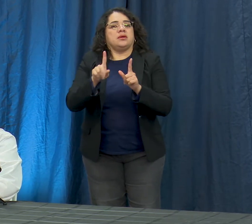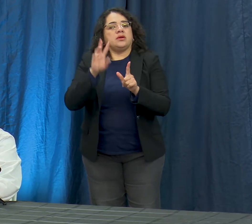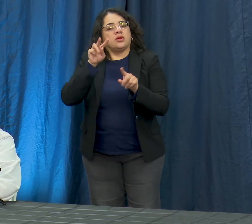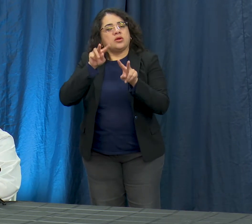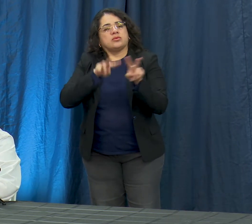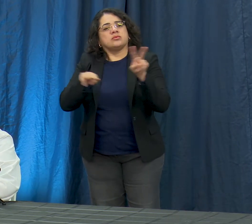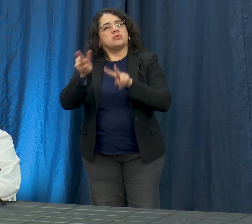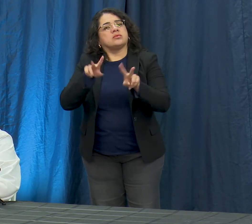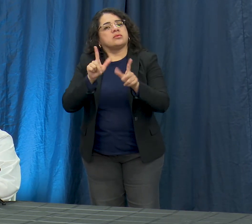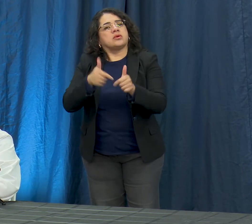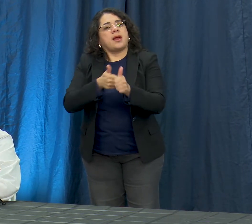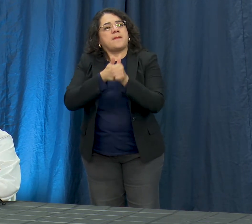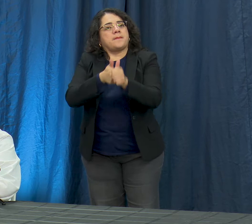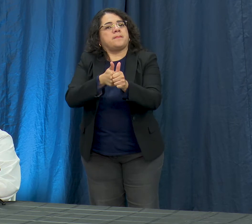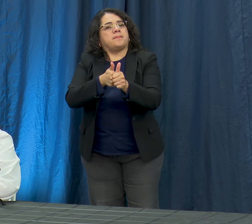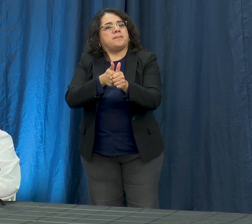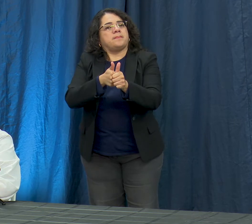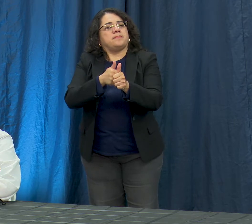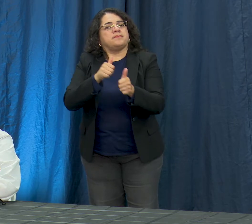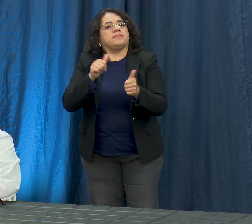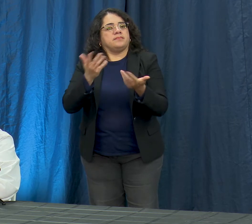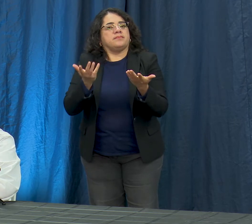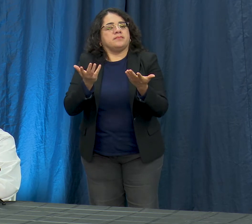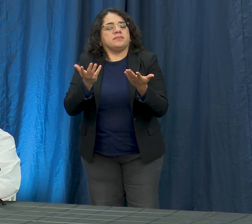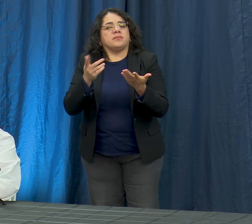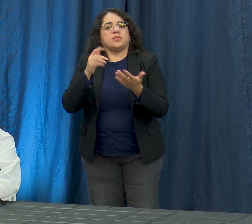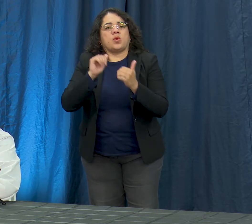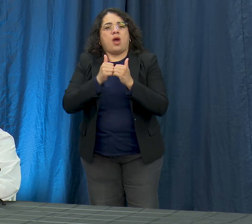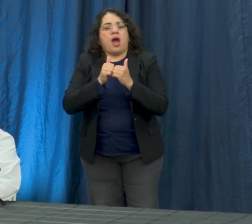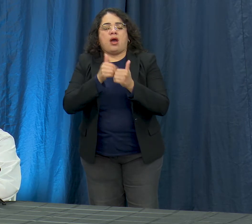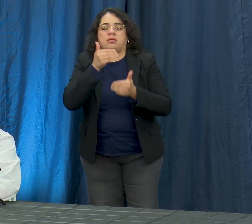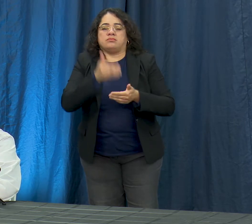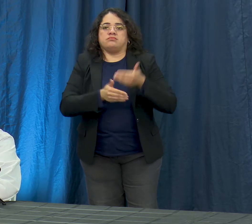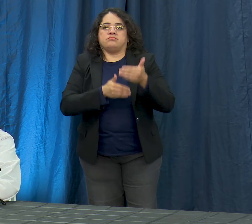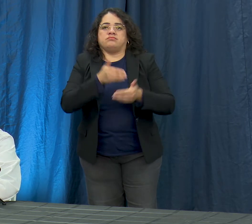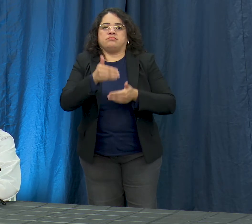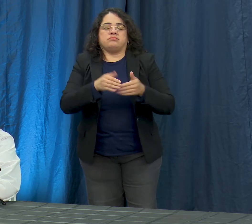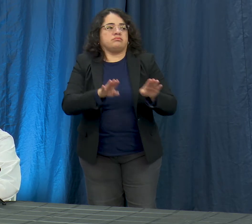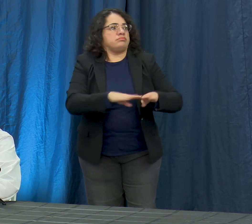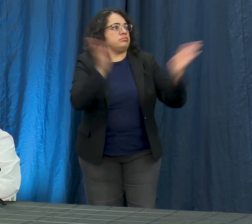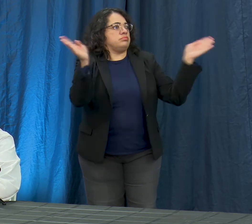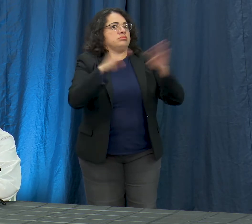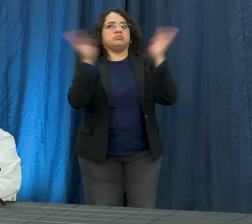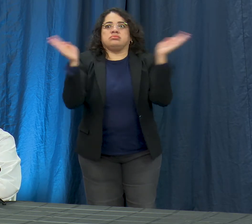seeing you know once we open one part of things how it went as we're planning to